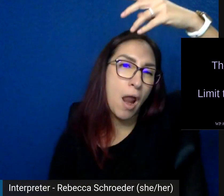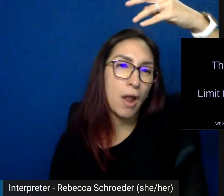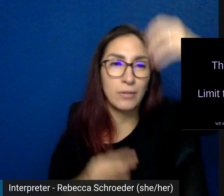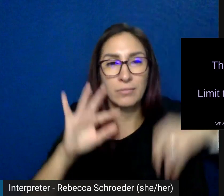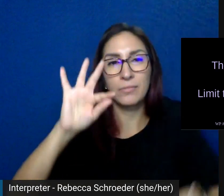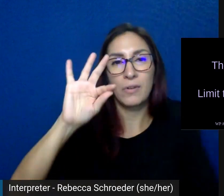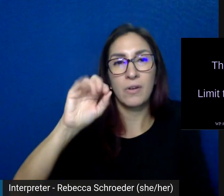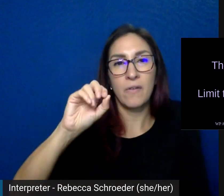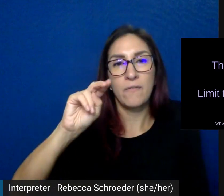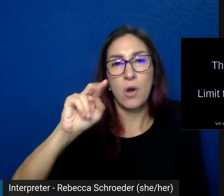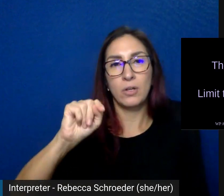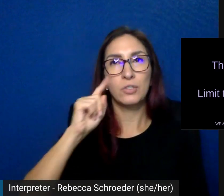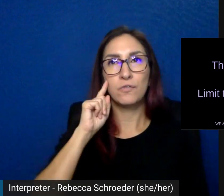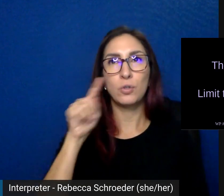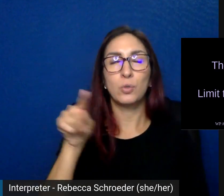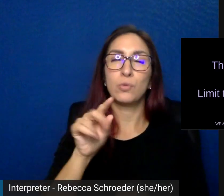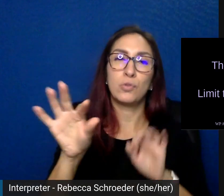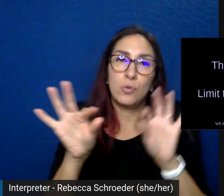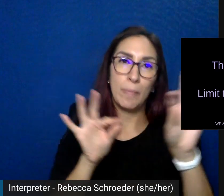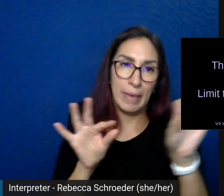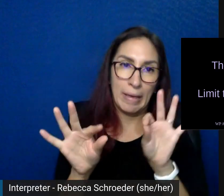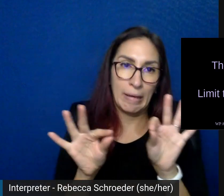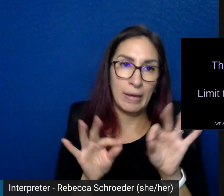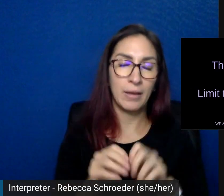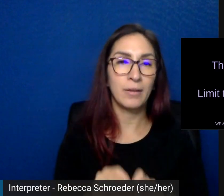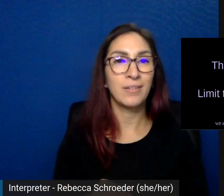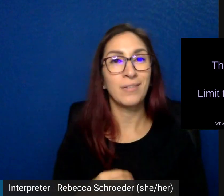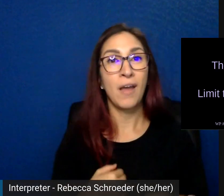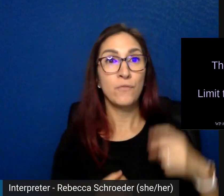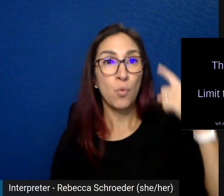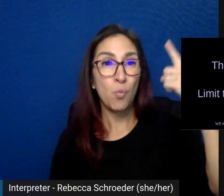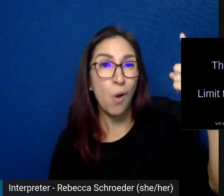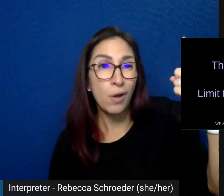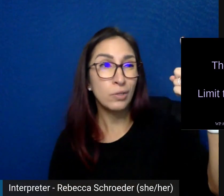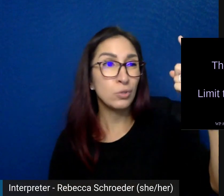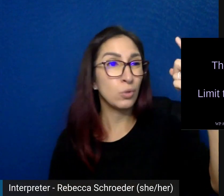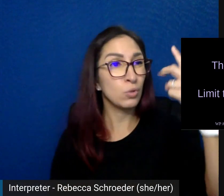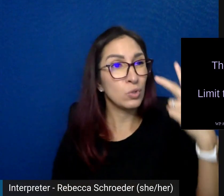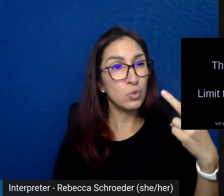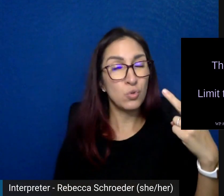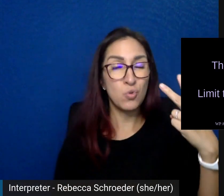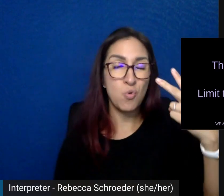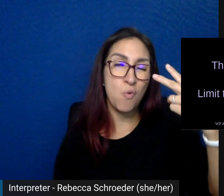There isn't one or two or five that could be considered the best.